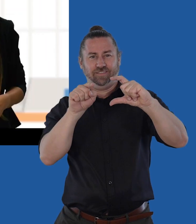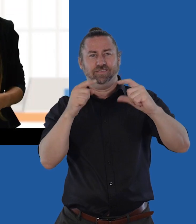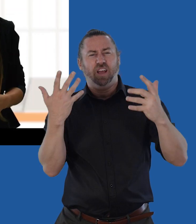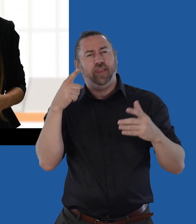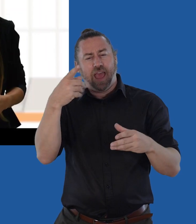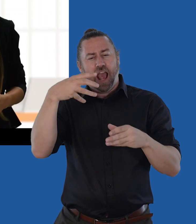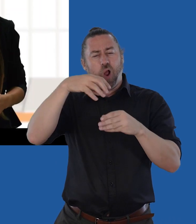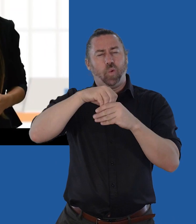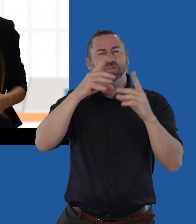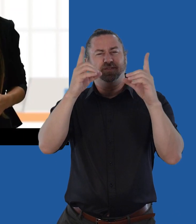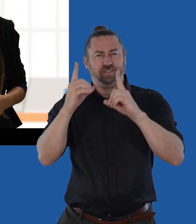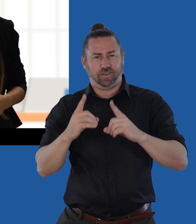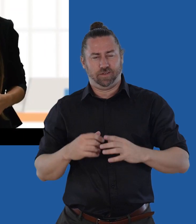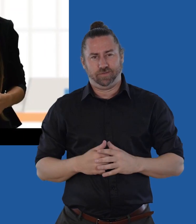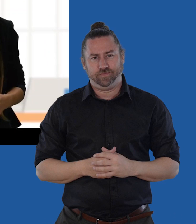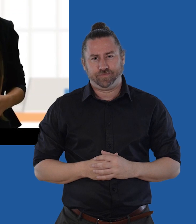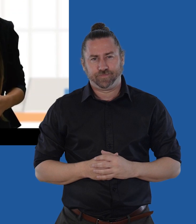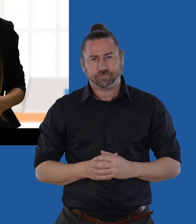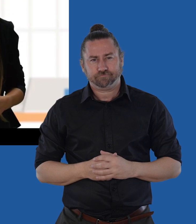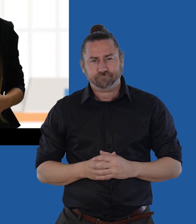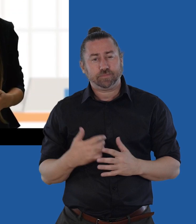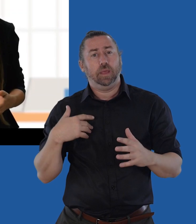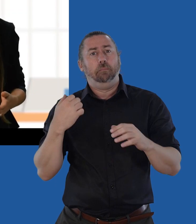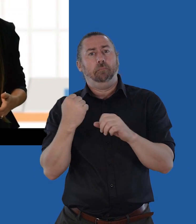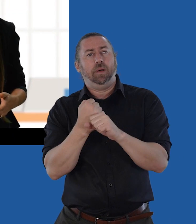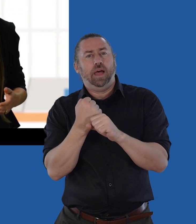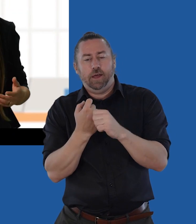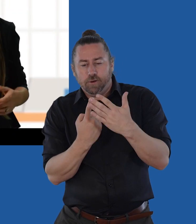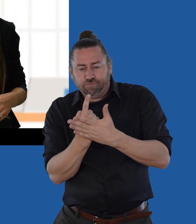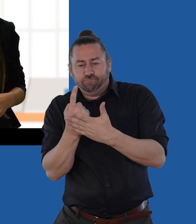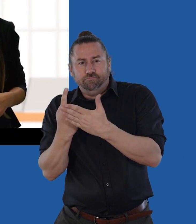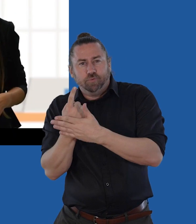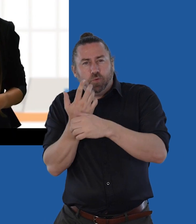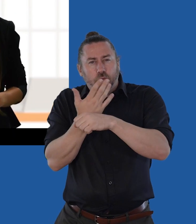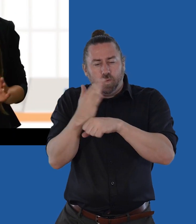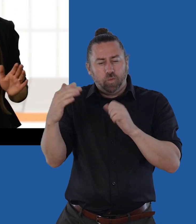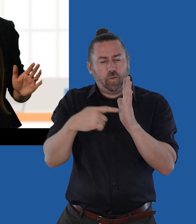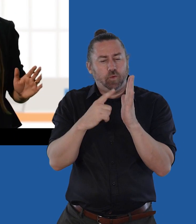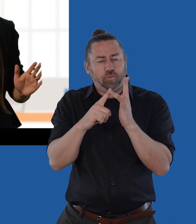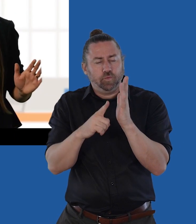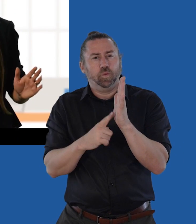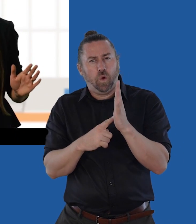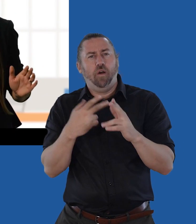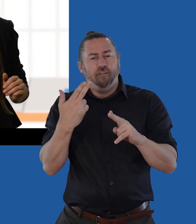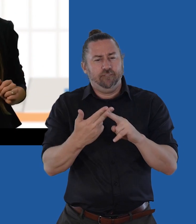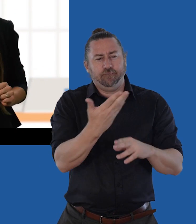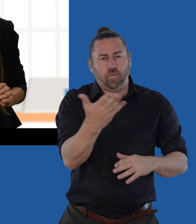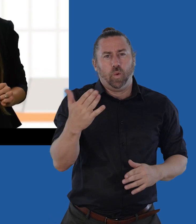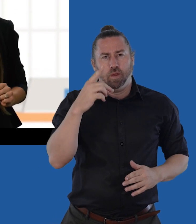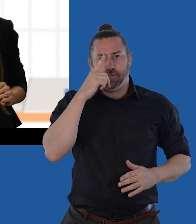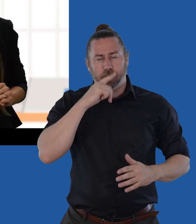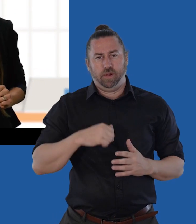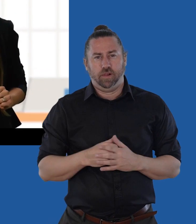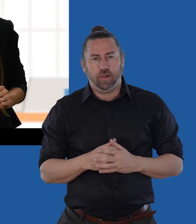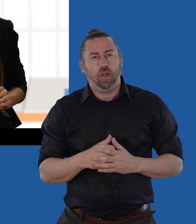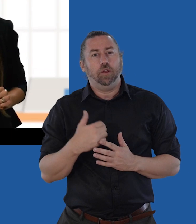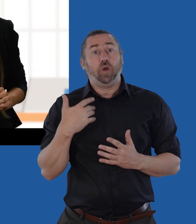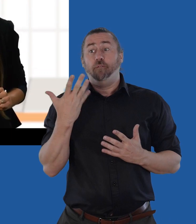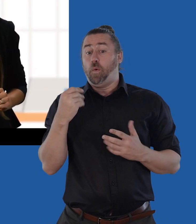To really meet the goal, to design and build products that are truly inclusive, and human-centered, we work with a diverse set of users to deeply understand their needs,